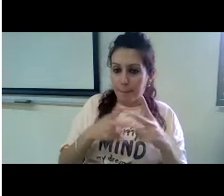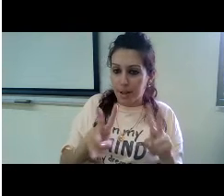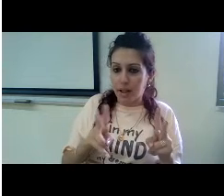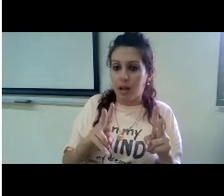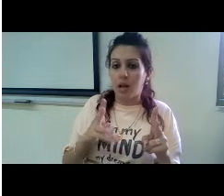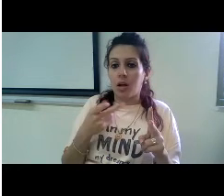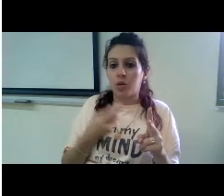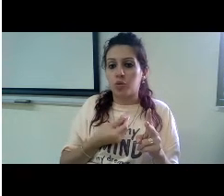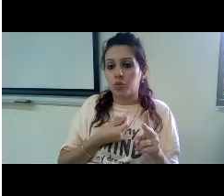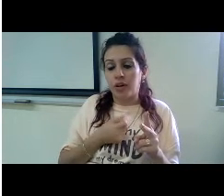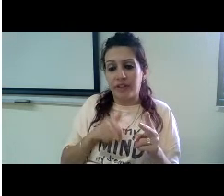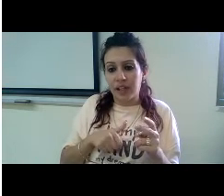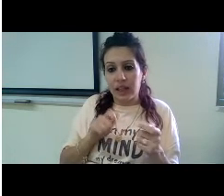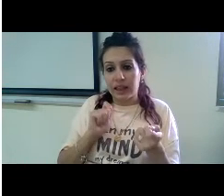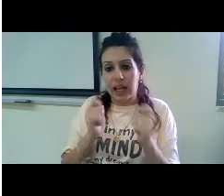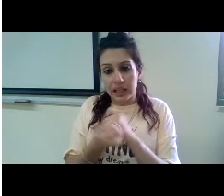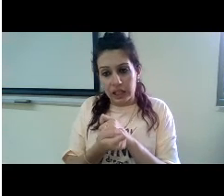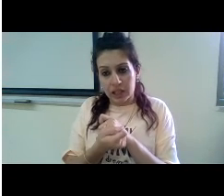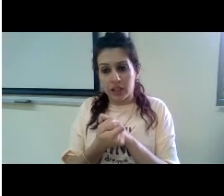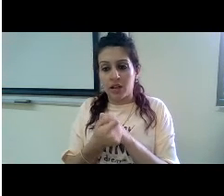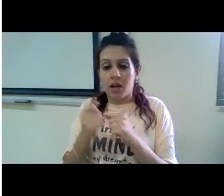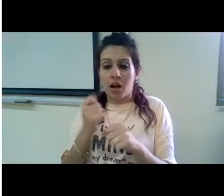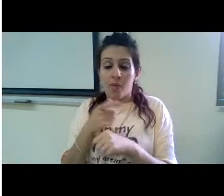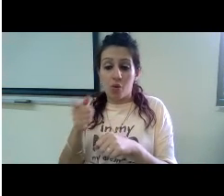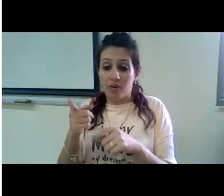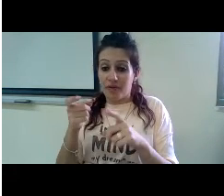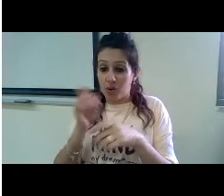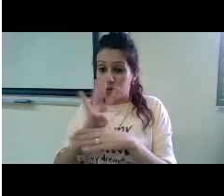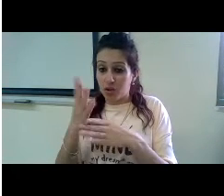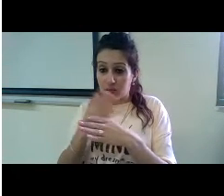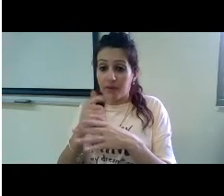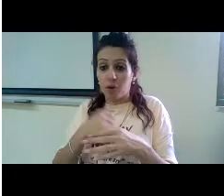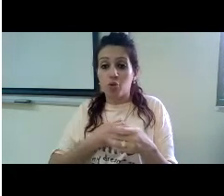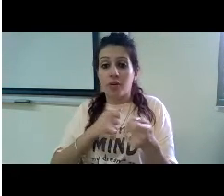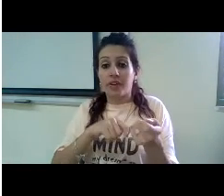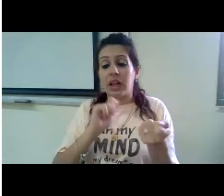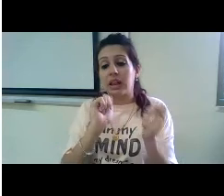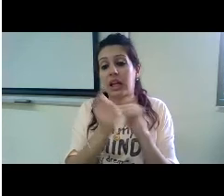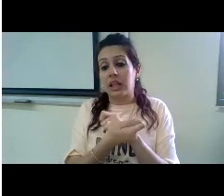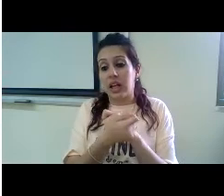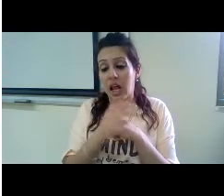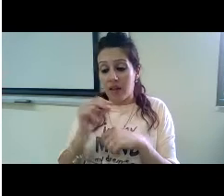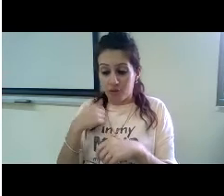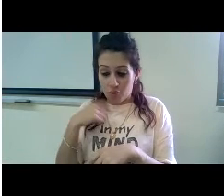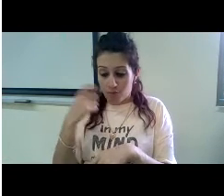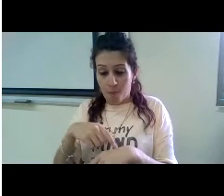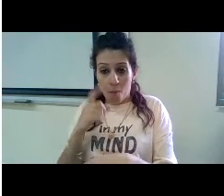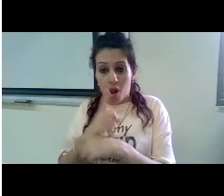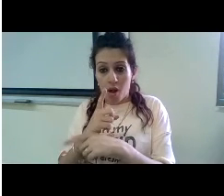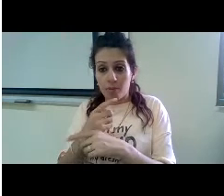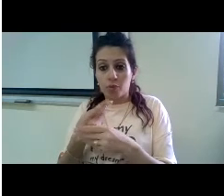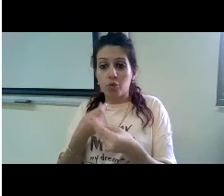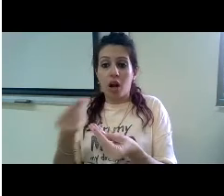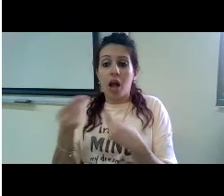because as we know from a lot of studies and practice that involving families can